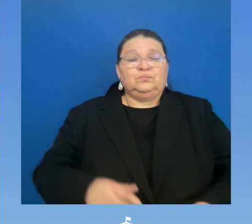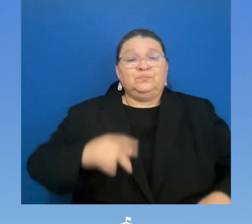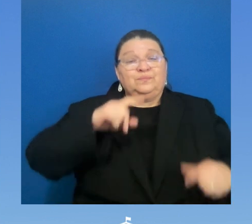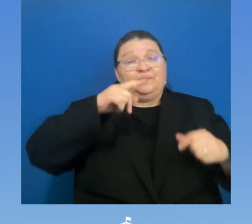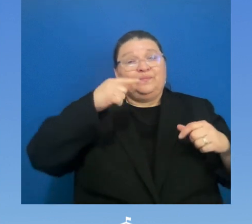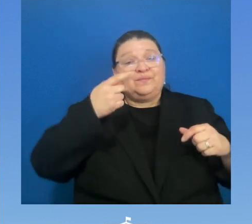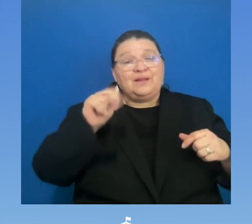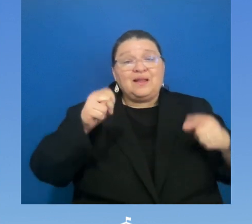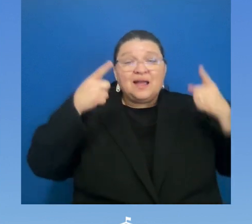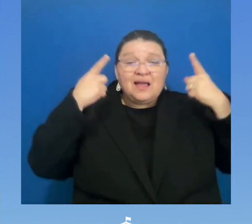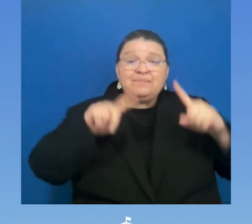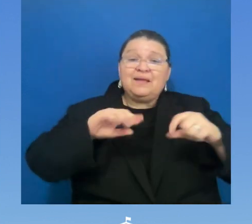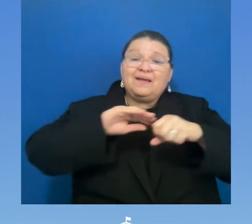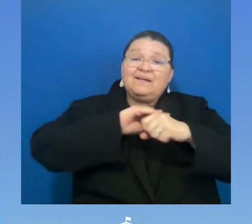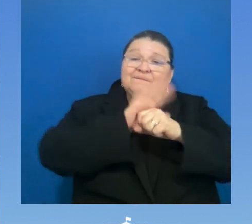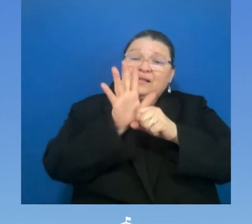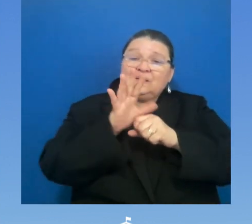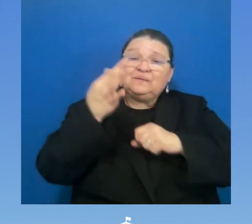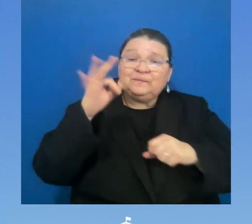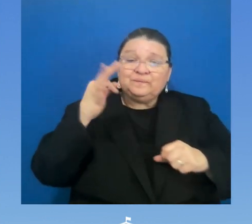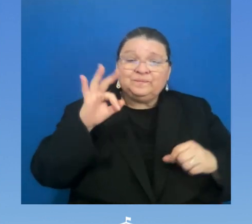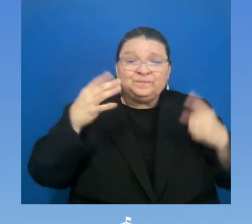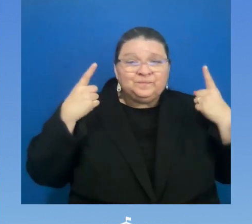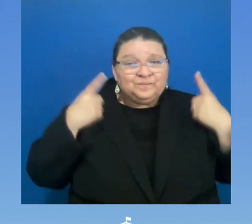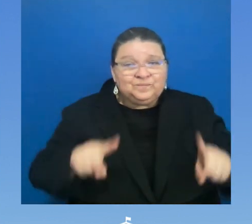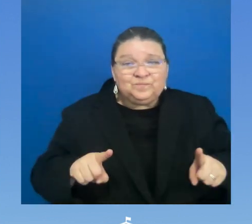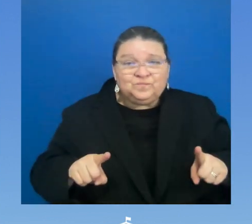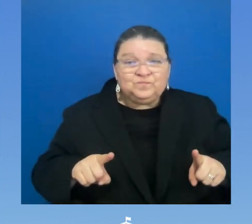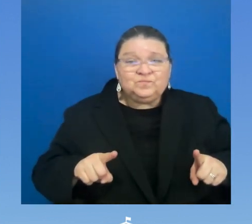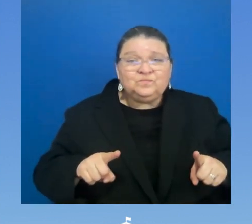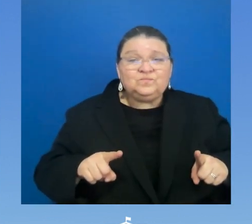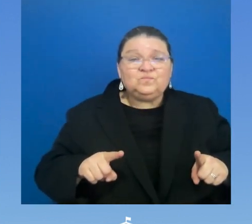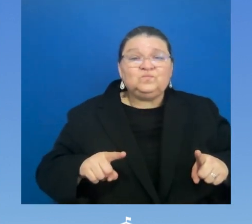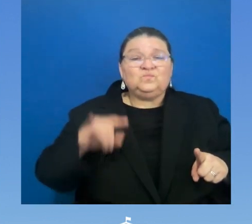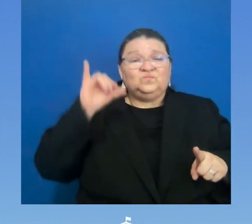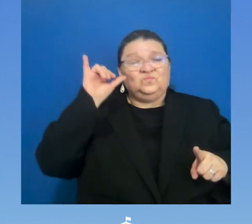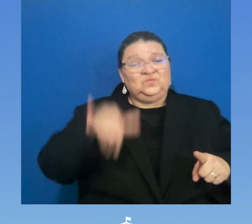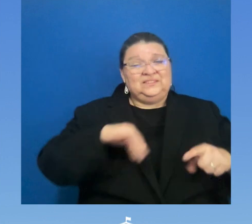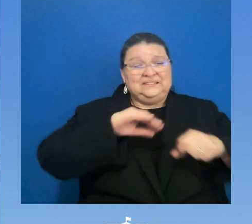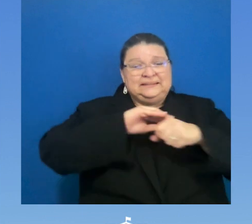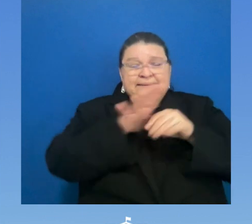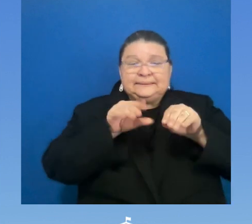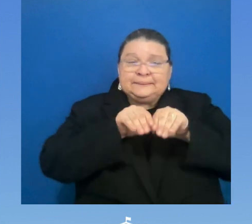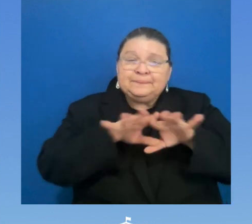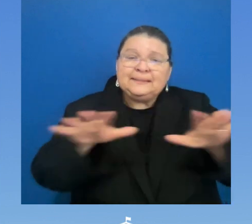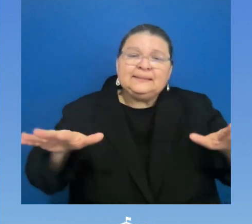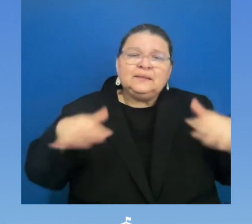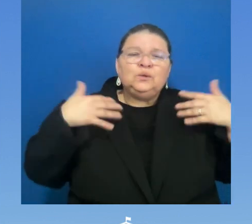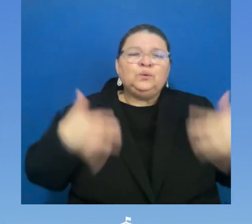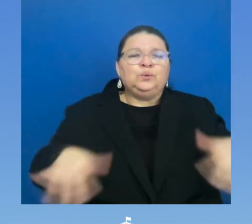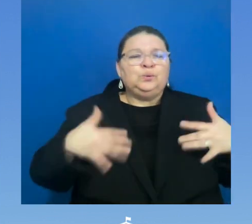The pandemic exposed the devastating economic reality of low paid women workers